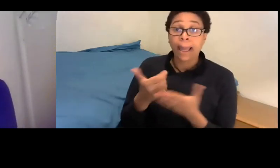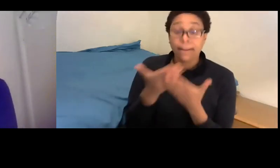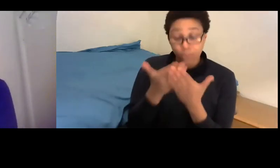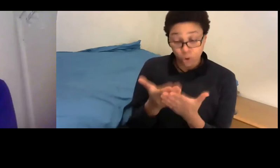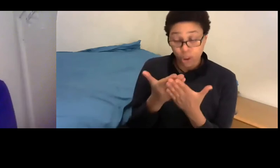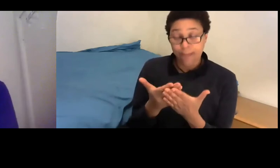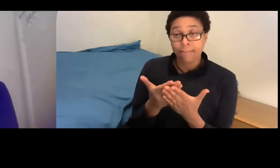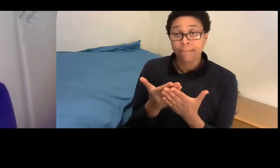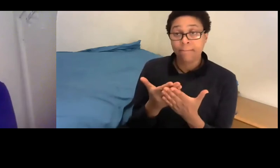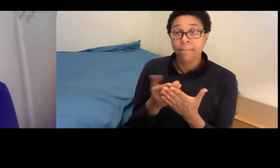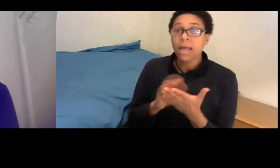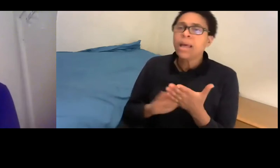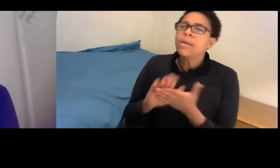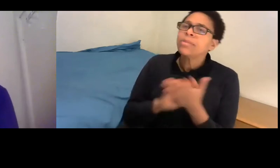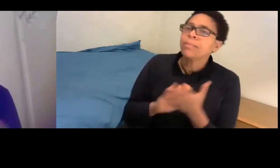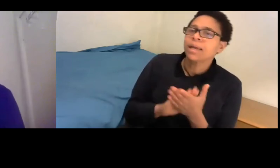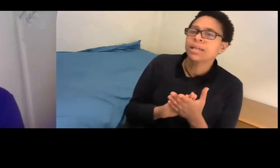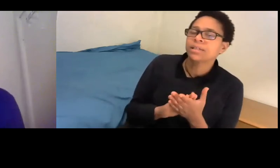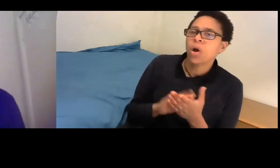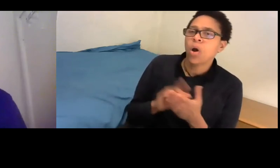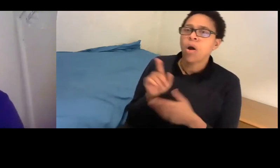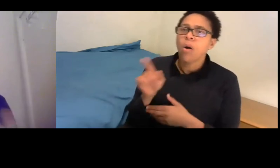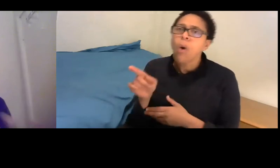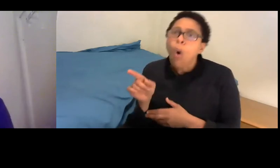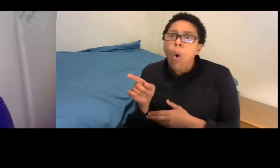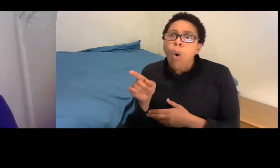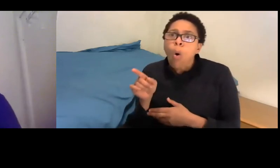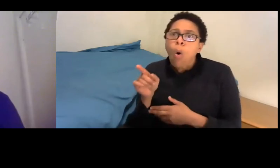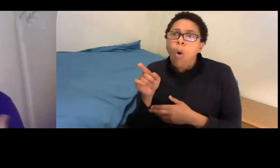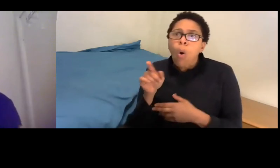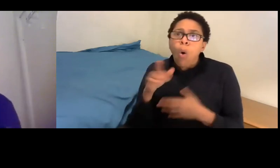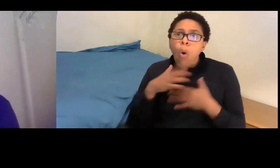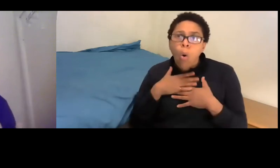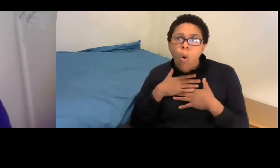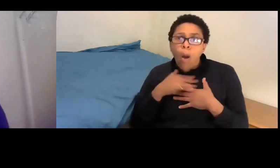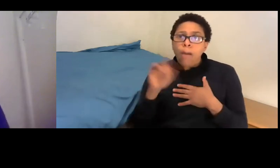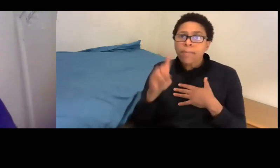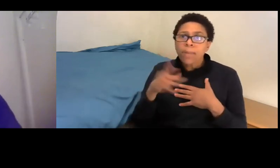seen as a novelty, like, wow, a gay Muslim. How courageous, this